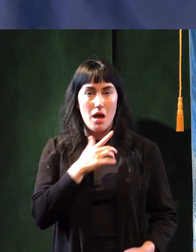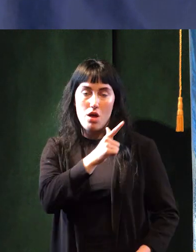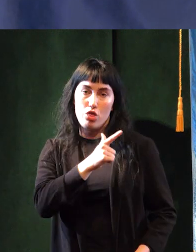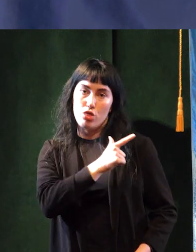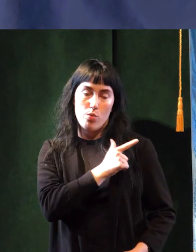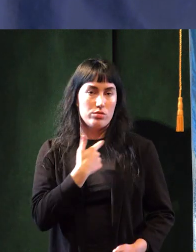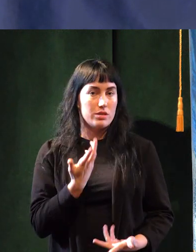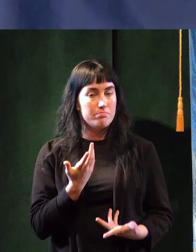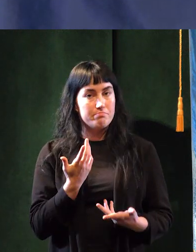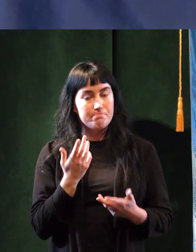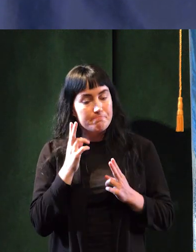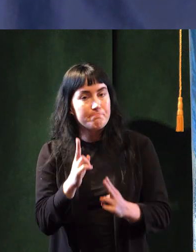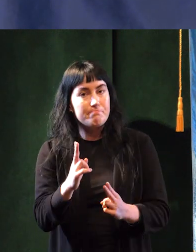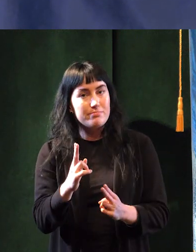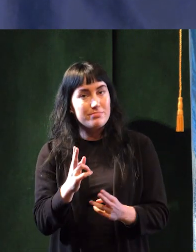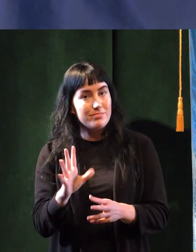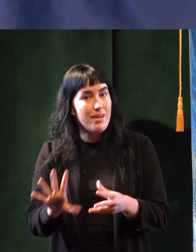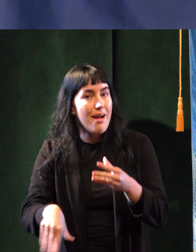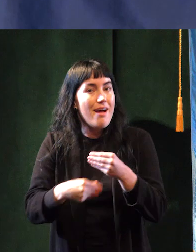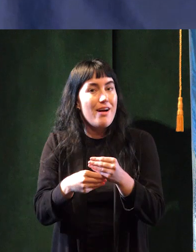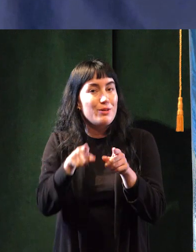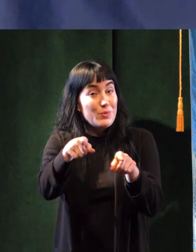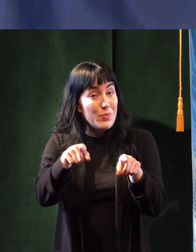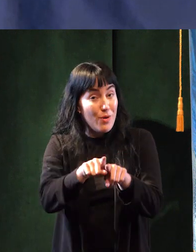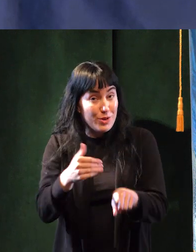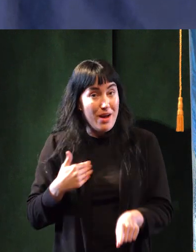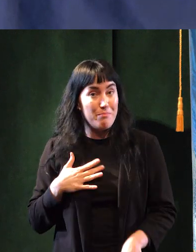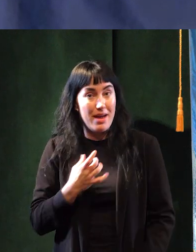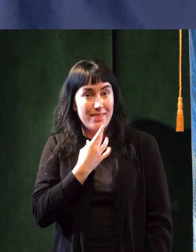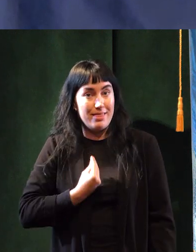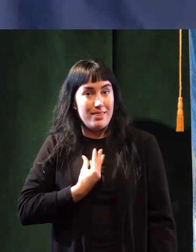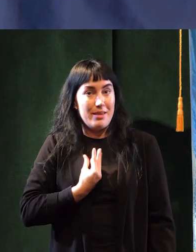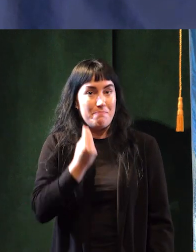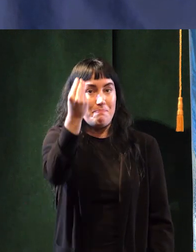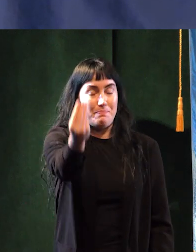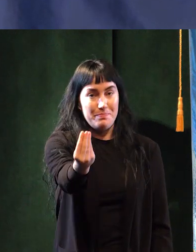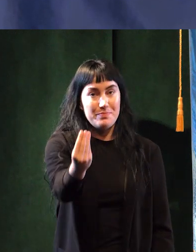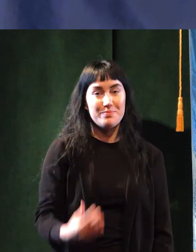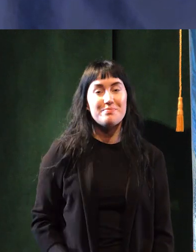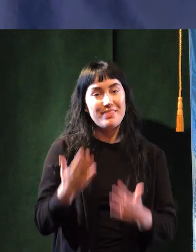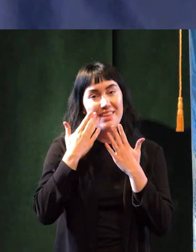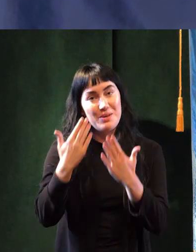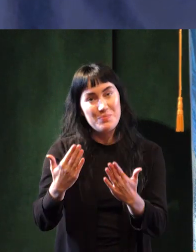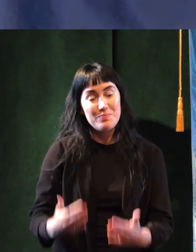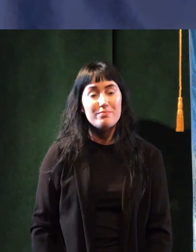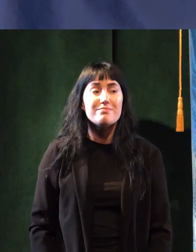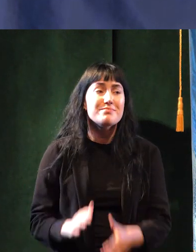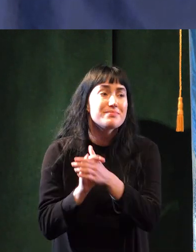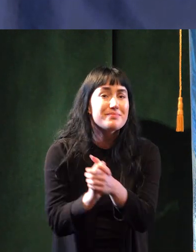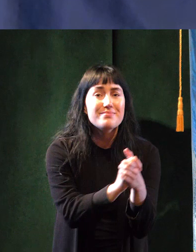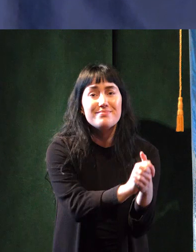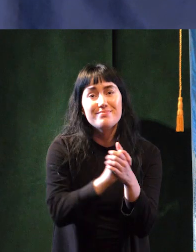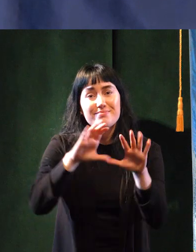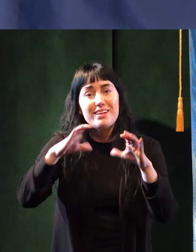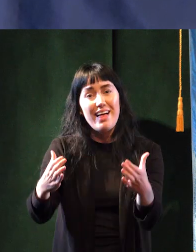loyalty and I may add you have my light thank you and congratulations class of